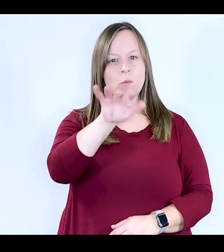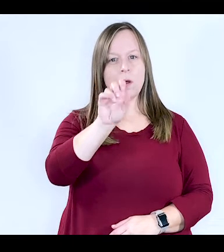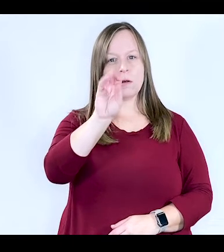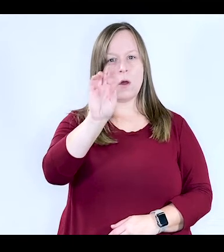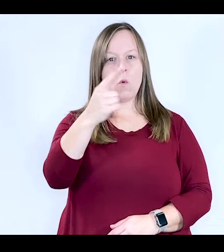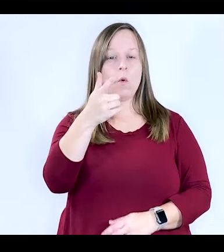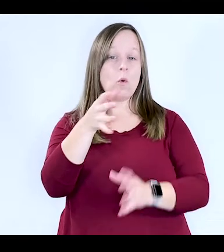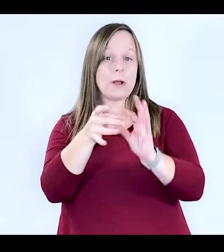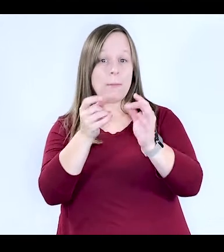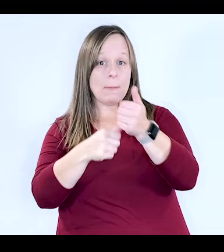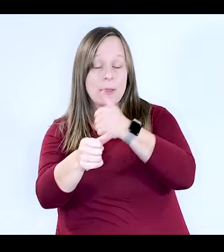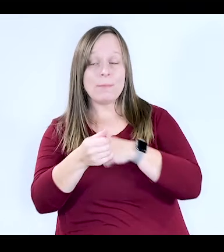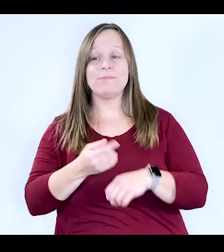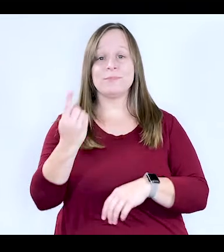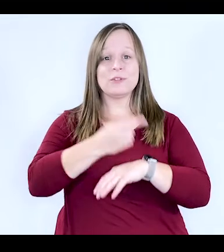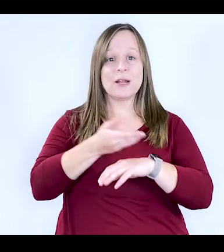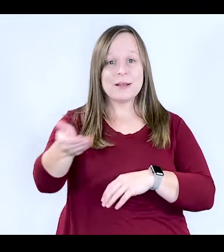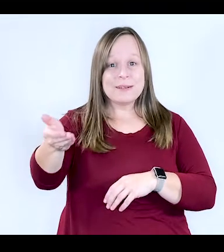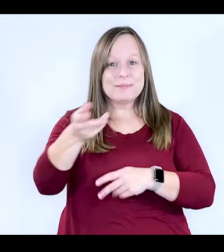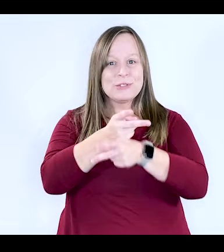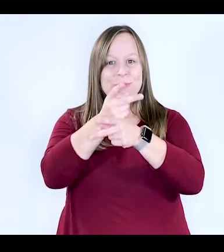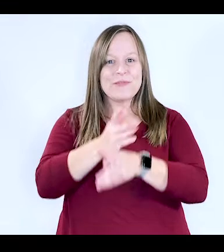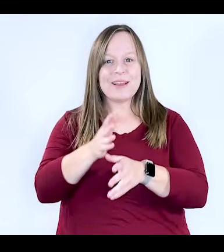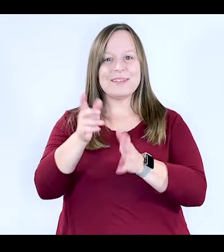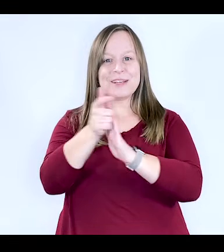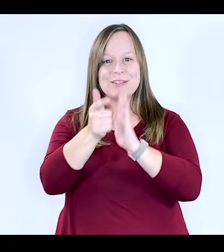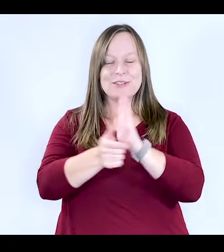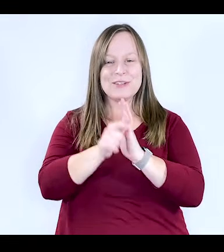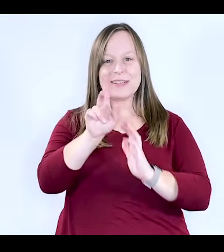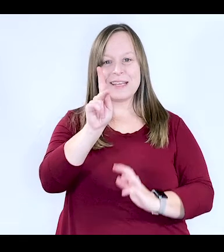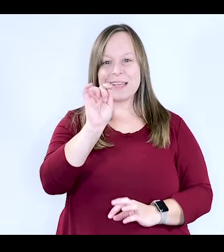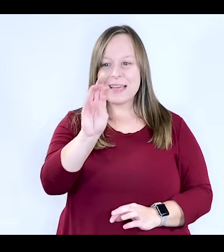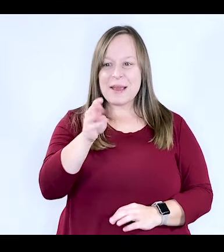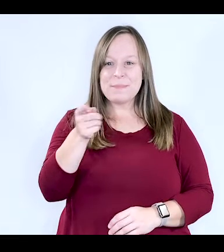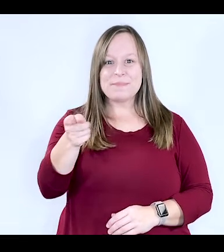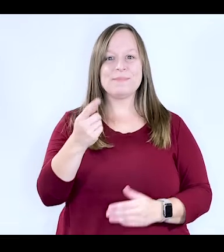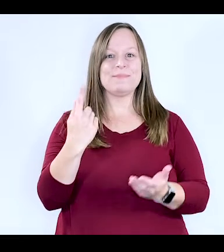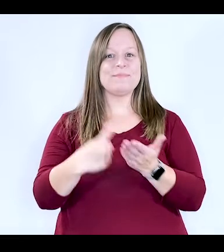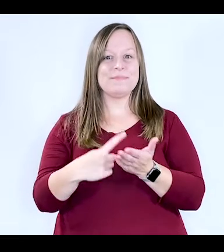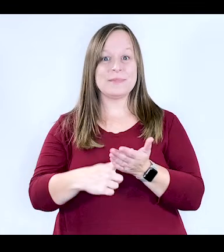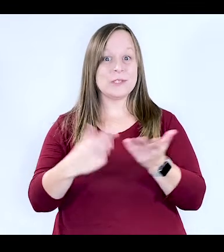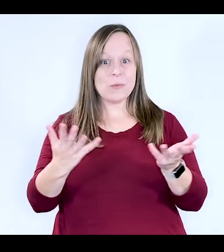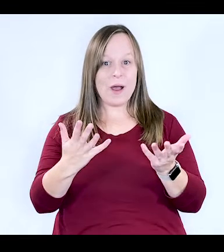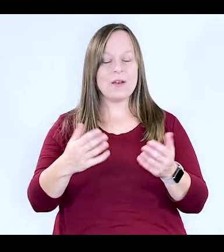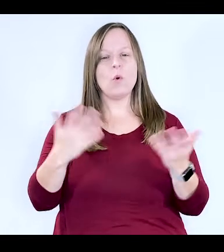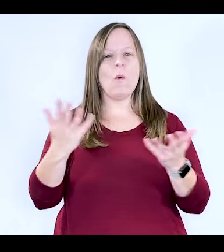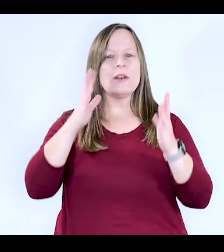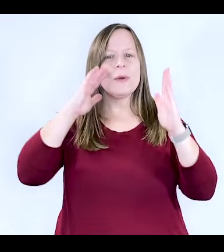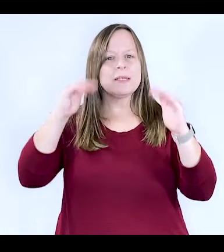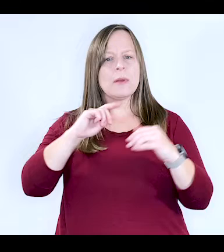Today we welcome supervising attorney Kim Weisbeck, she's here to discuss what to expect